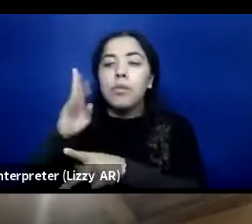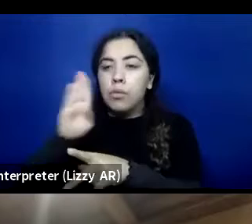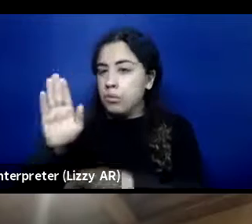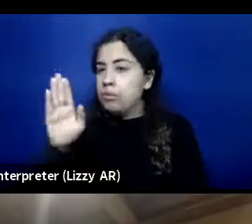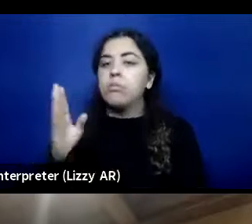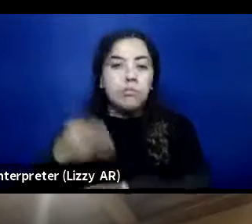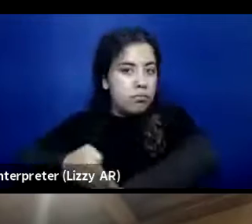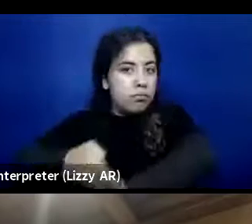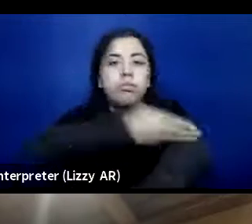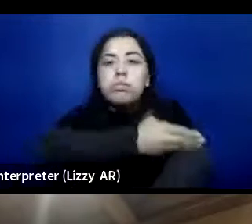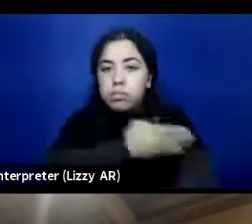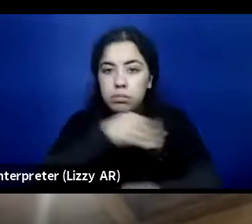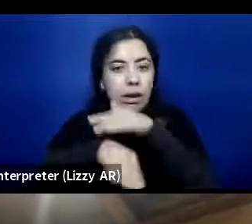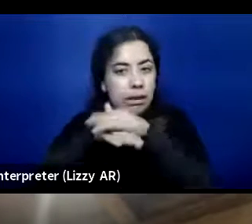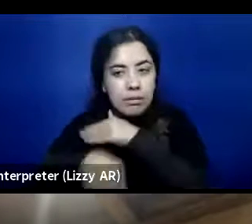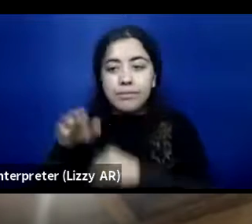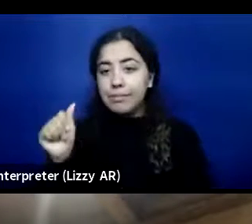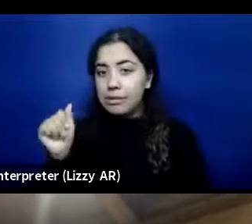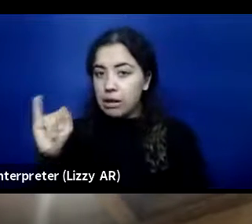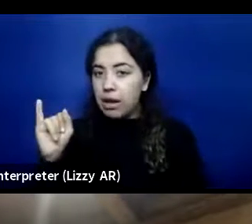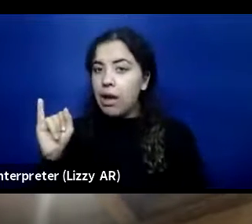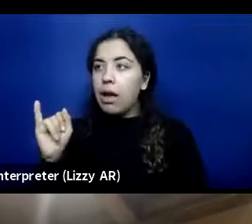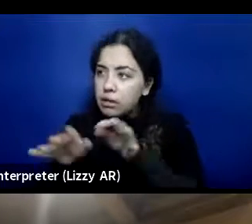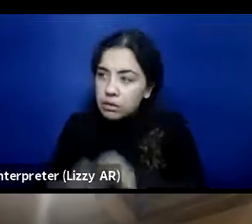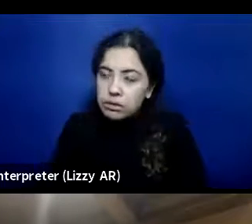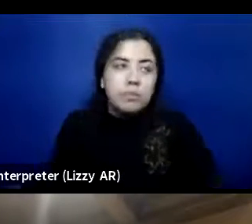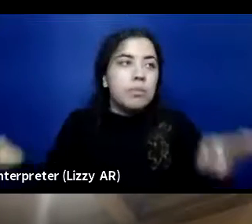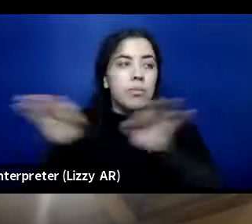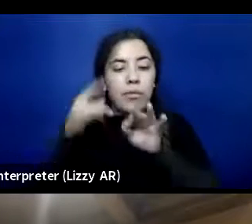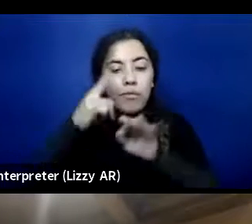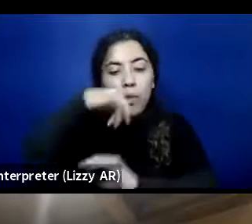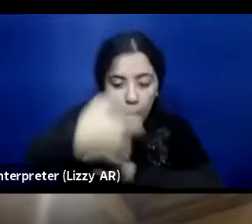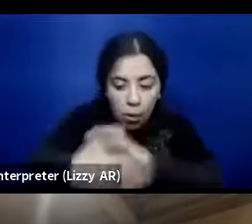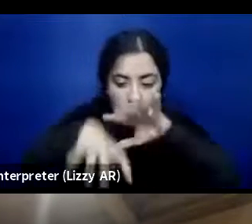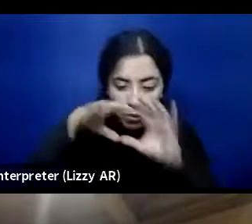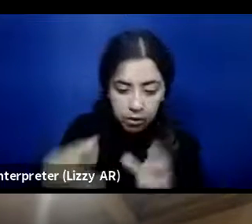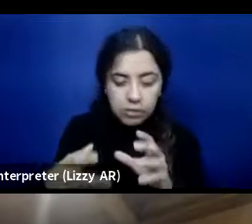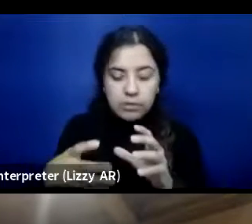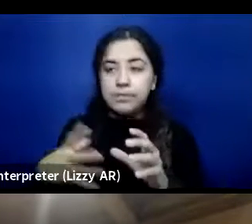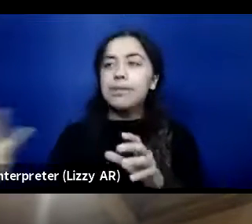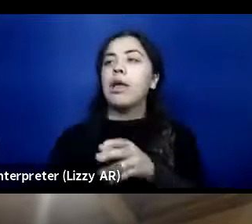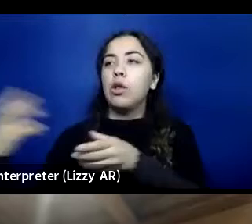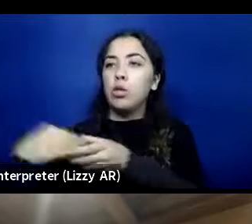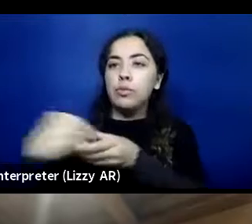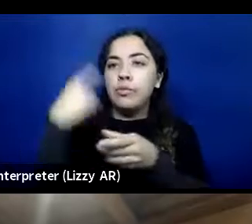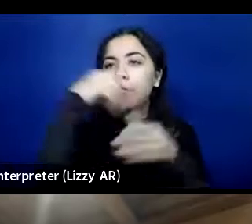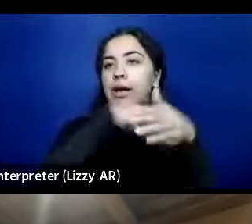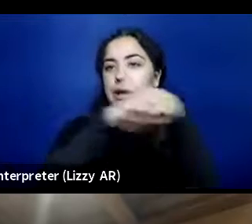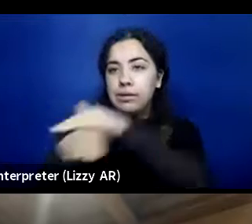technology at a global scale that are inclusive. Yeah. And we appreciate everything that Facebook is doing.